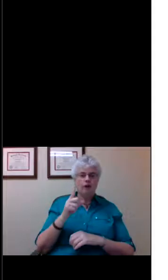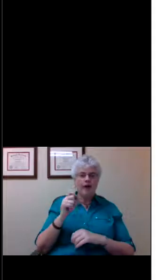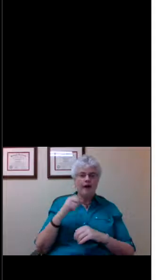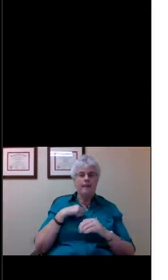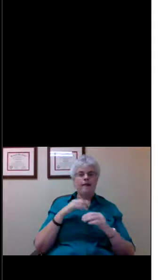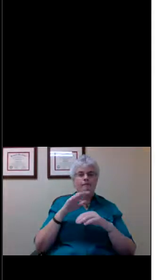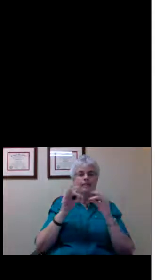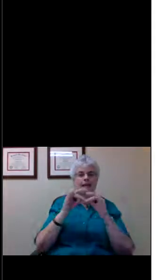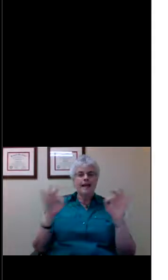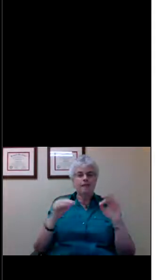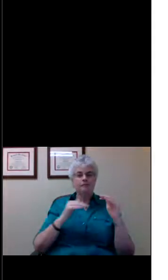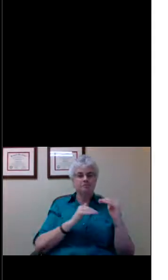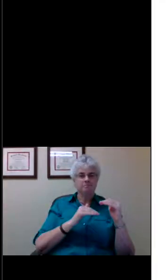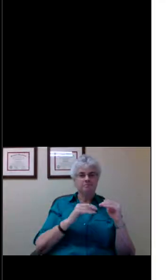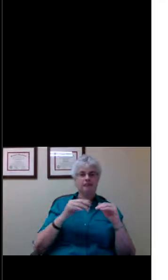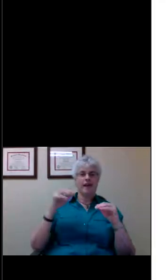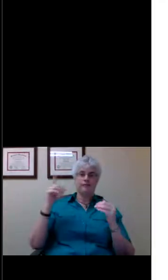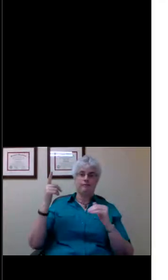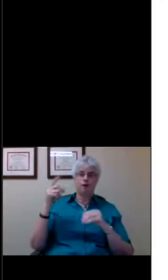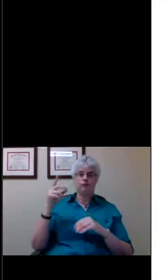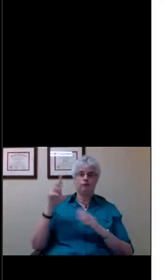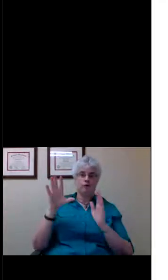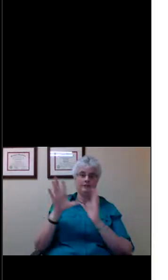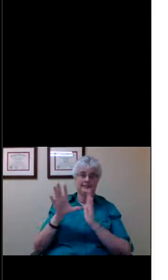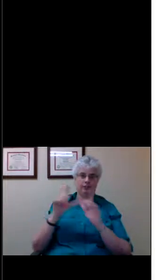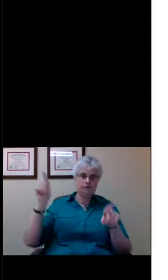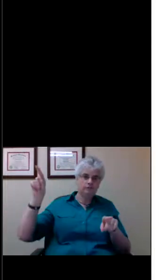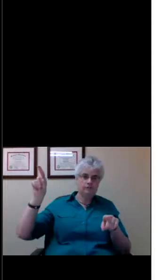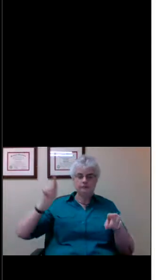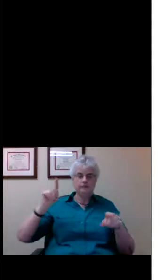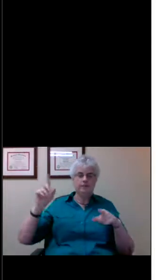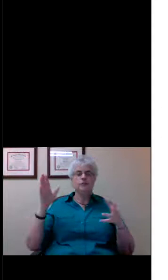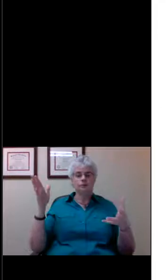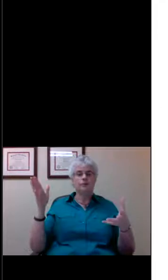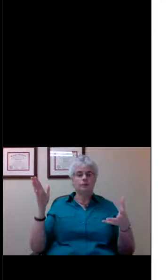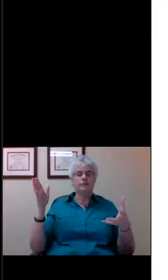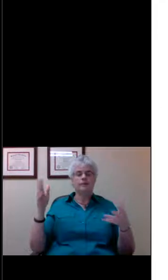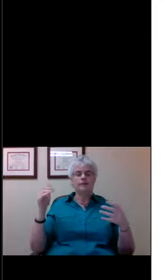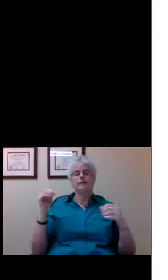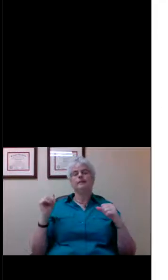different abilities to communicate. You know, a child in first grade does not